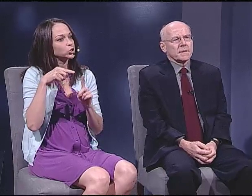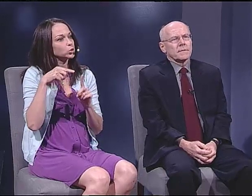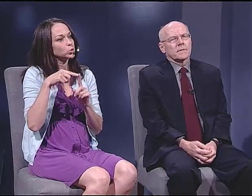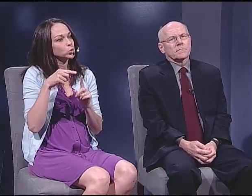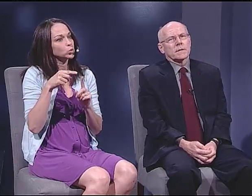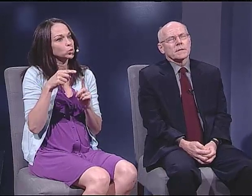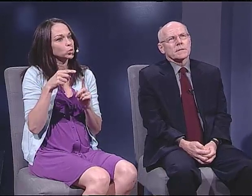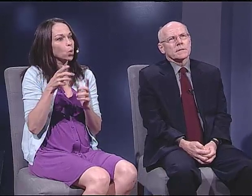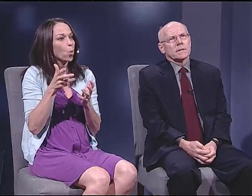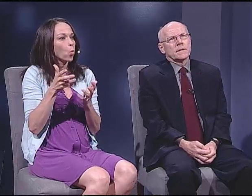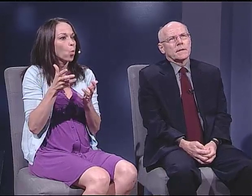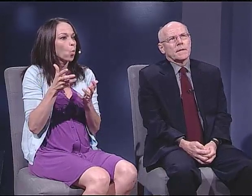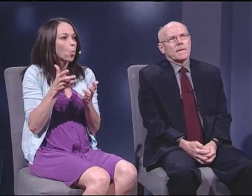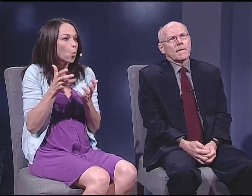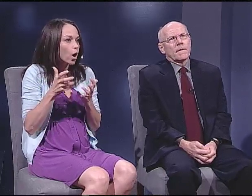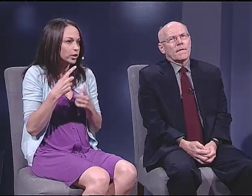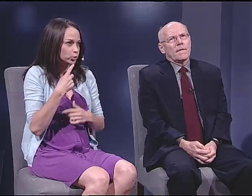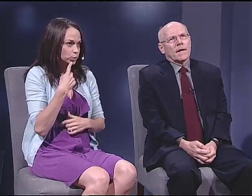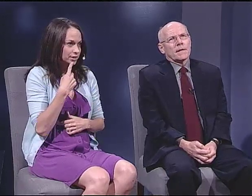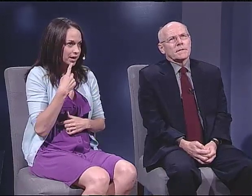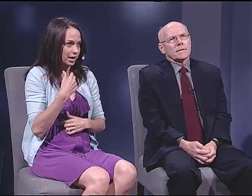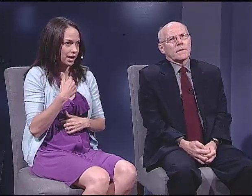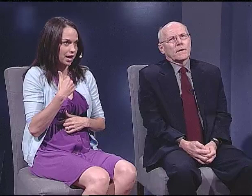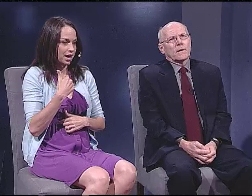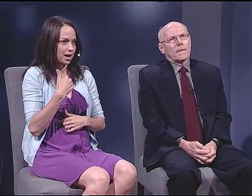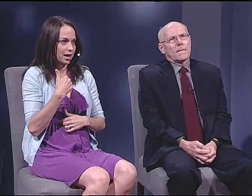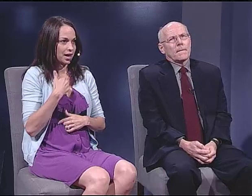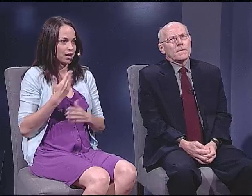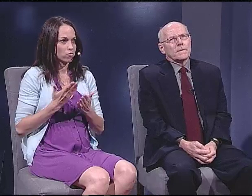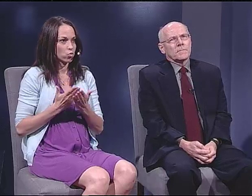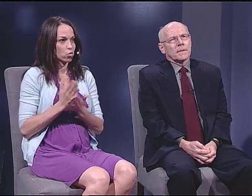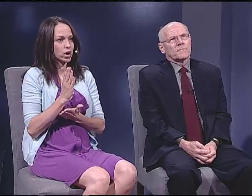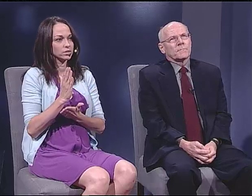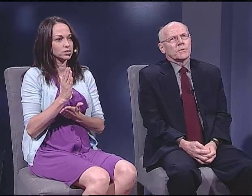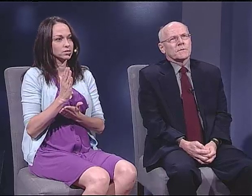that there are rights that don't come from humans.